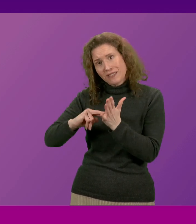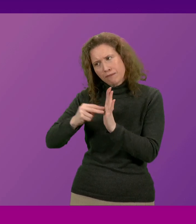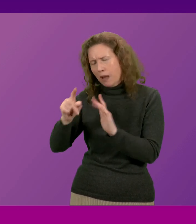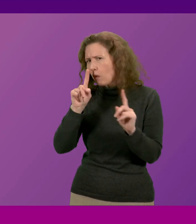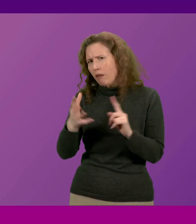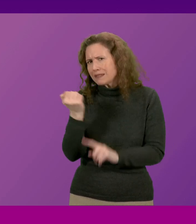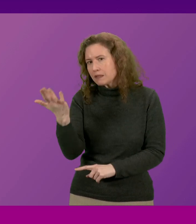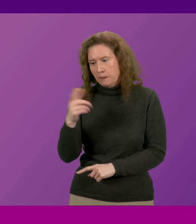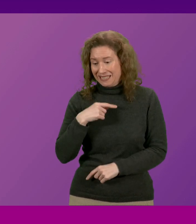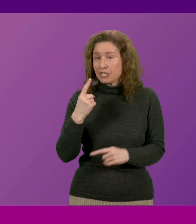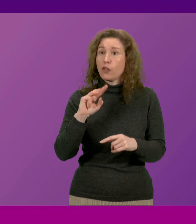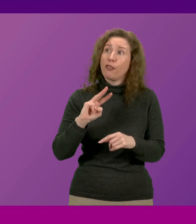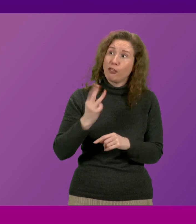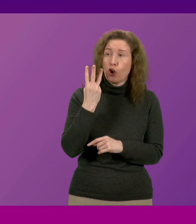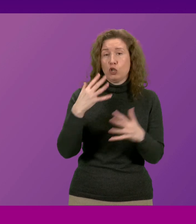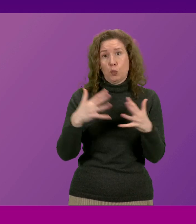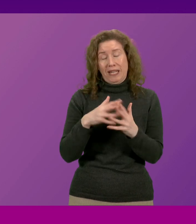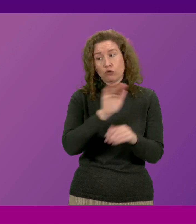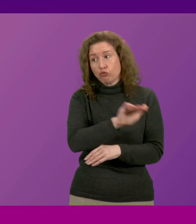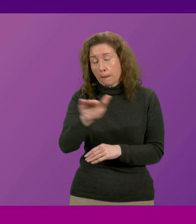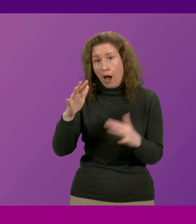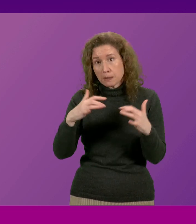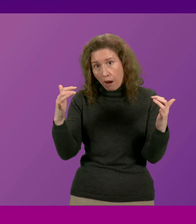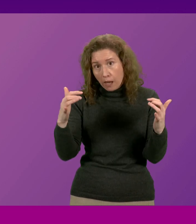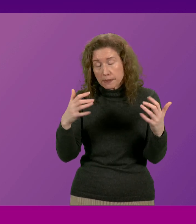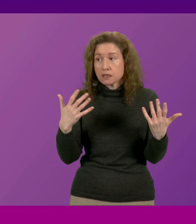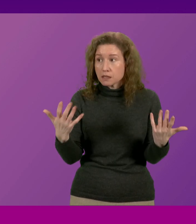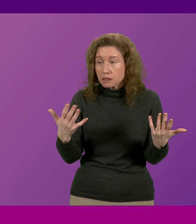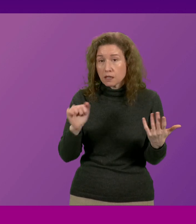the third week in which I have reminded Parliament of the folly that Mr Findlay